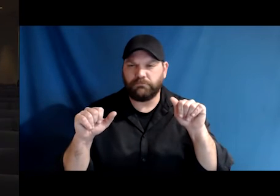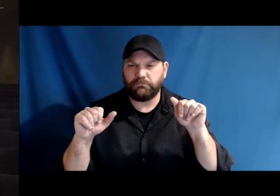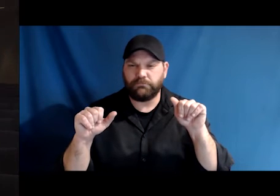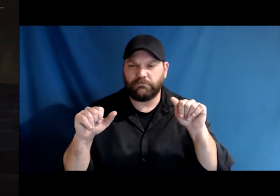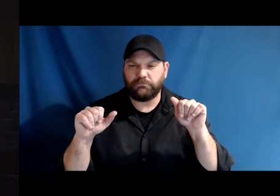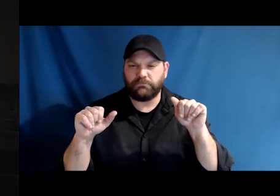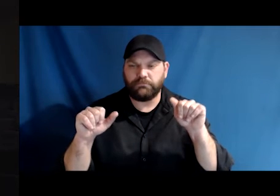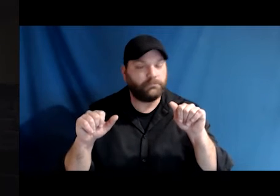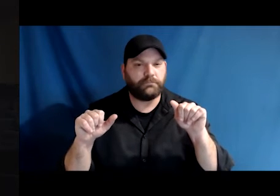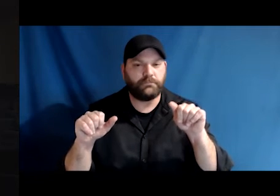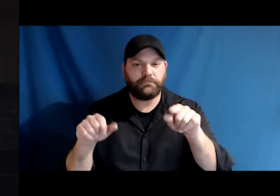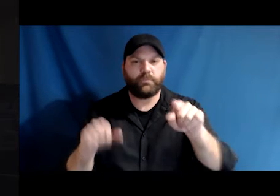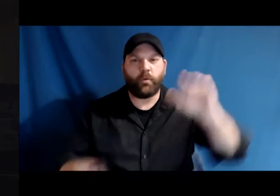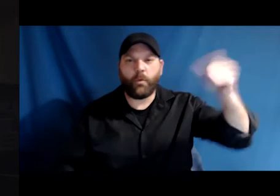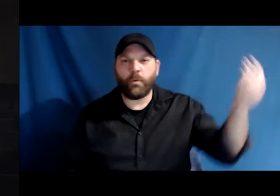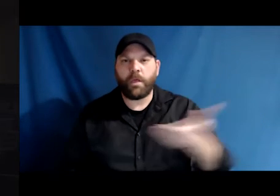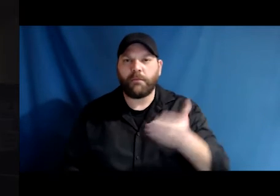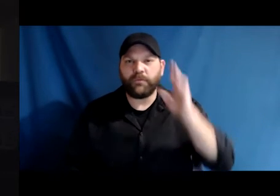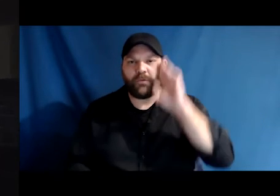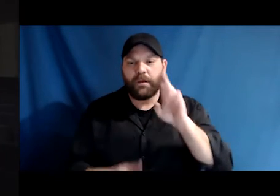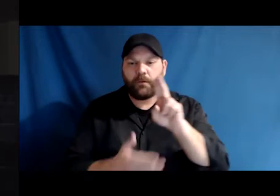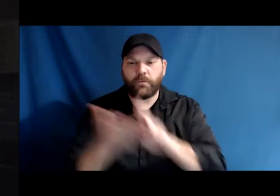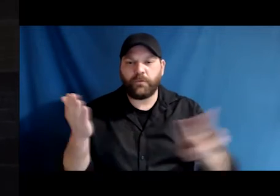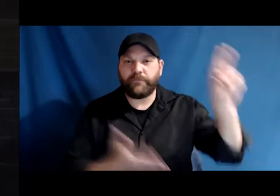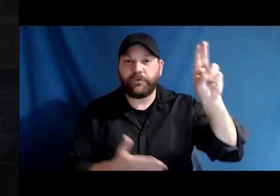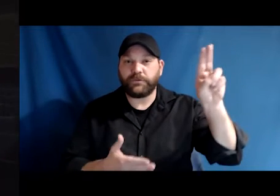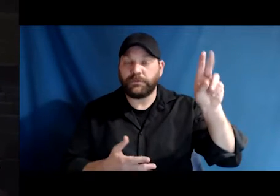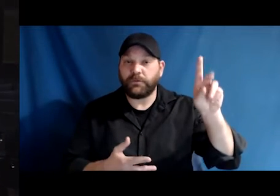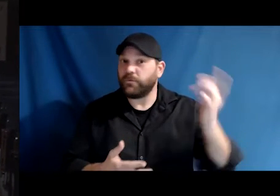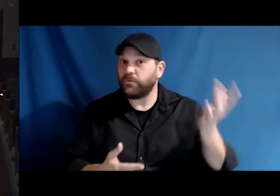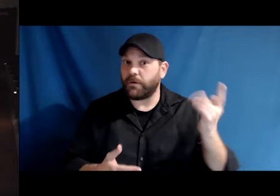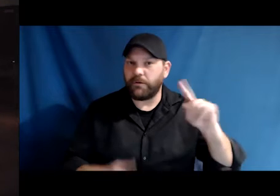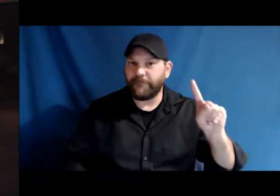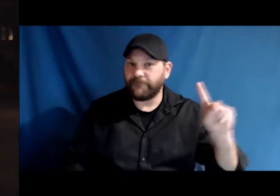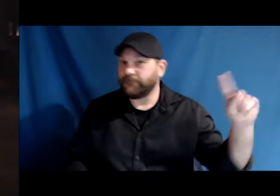Welcome to Brown University— for the first and hopefully last virtual version